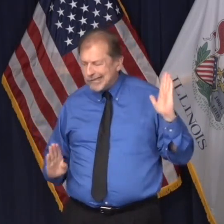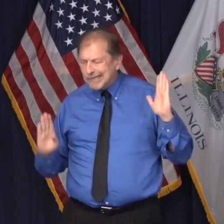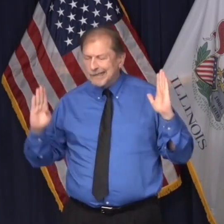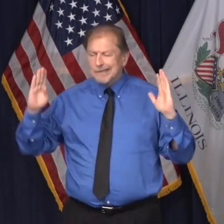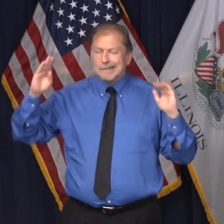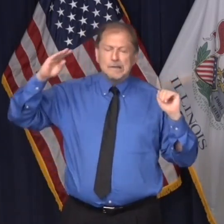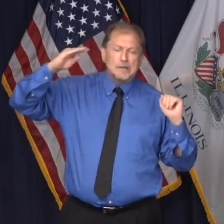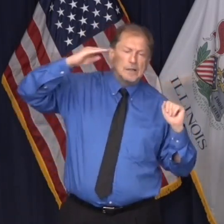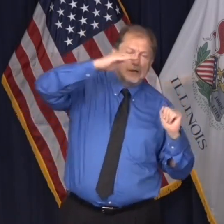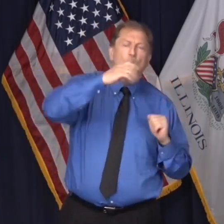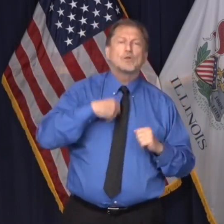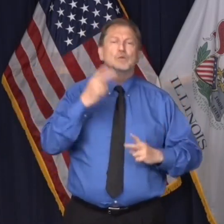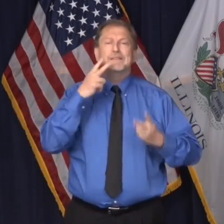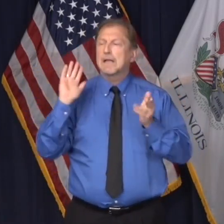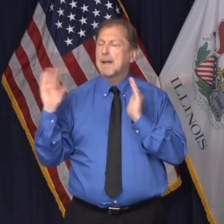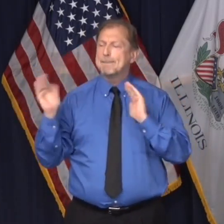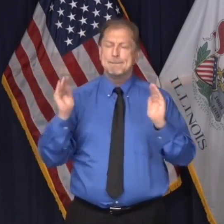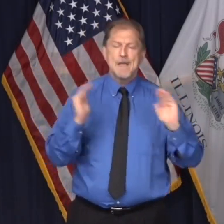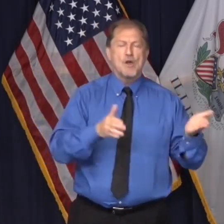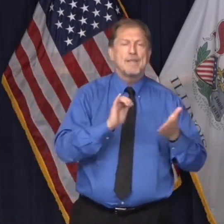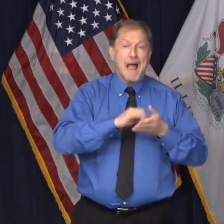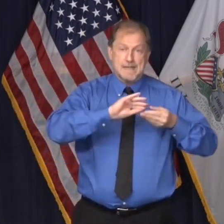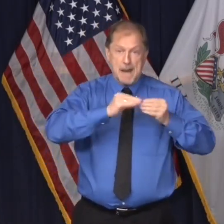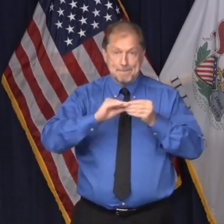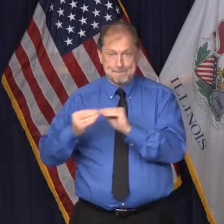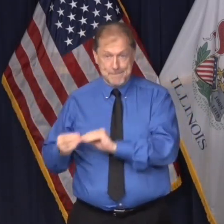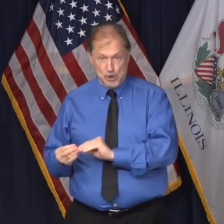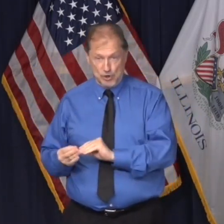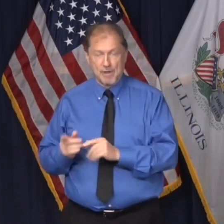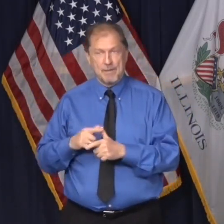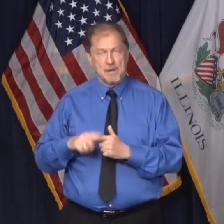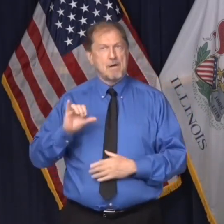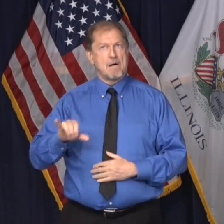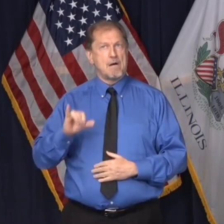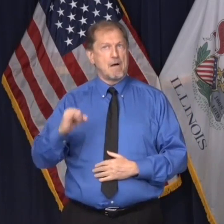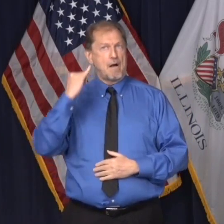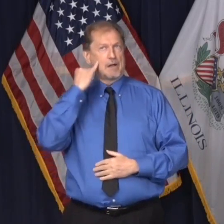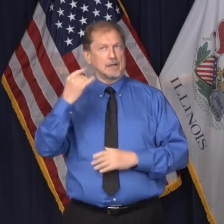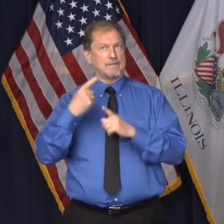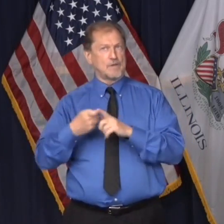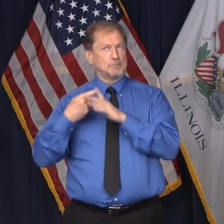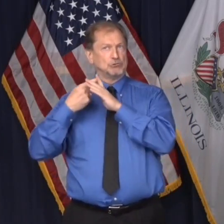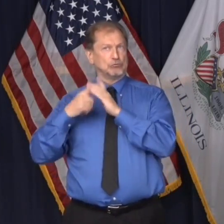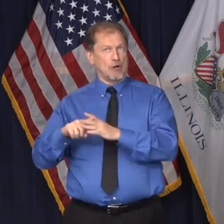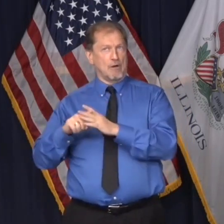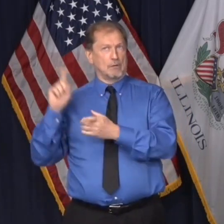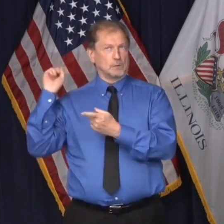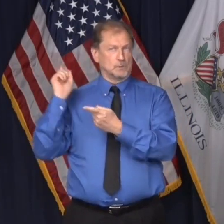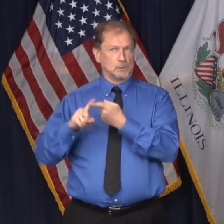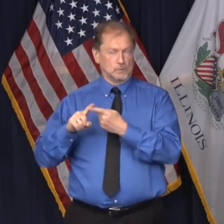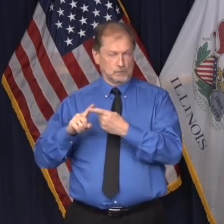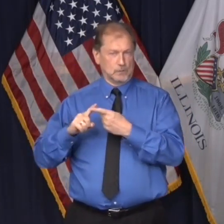EVERYONE THAT SNAPSHOTS IN TIME ALONE ARE NOT ENOUGH TO OFFER A FULL UNDERSTANDING OF WHERE WE ARE, BUT TOGETHER THEY CAN OFFER